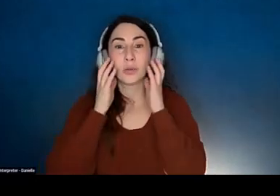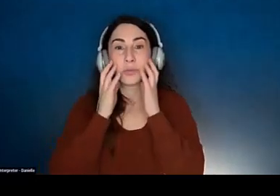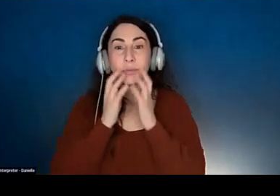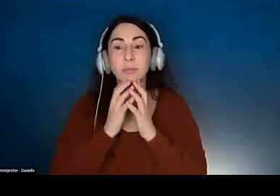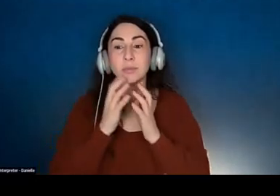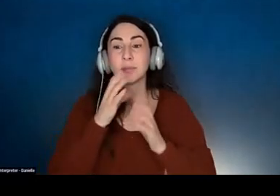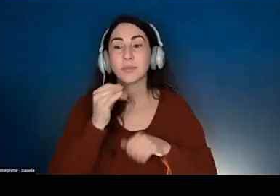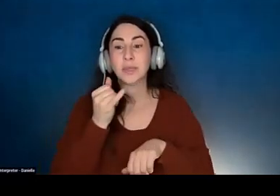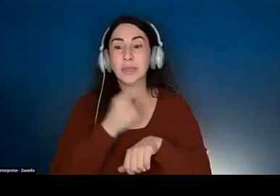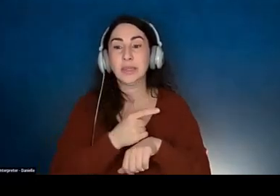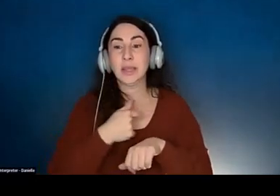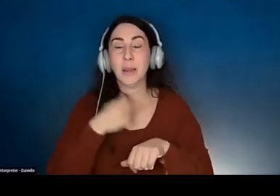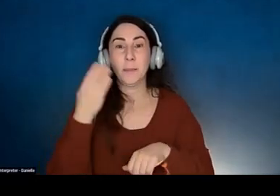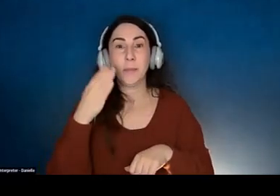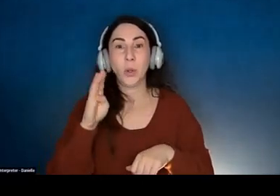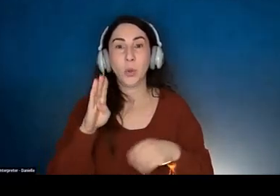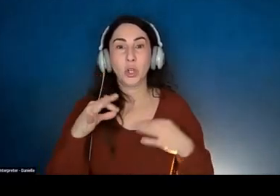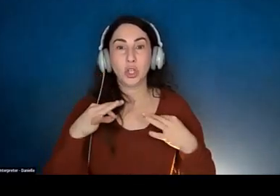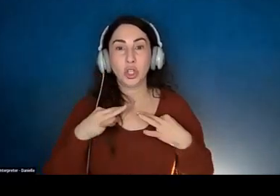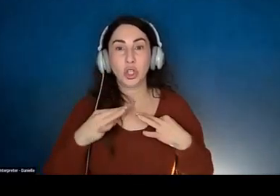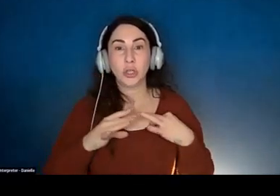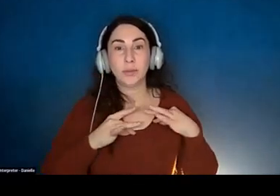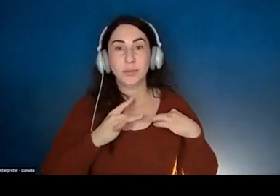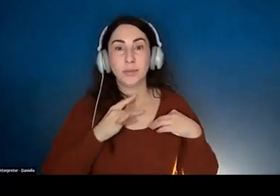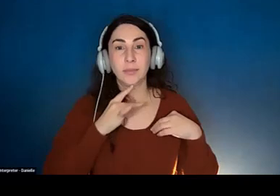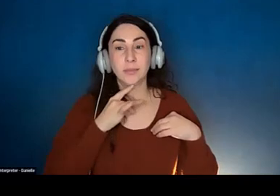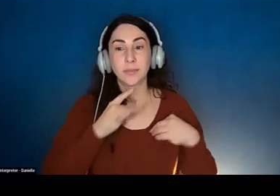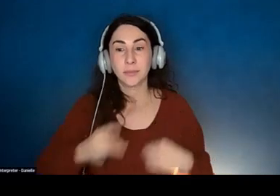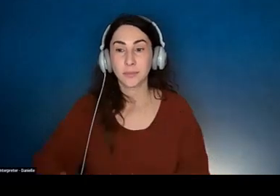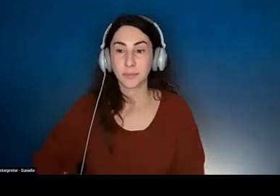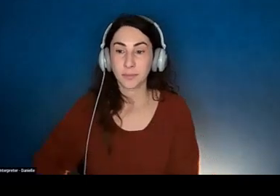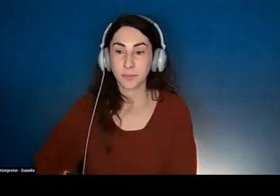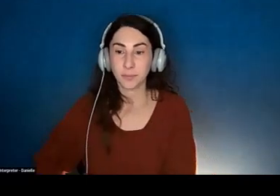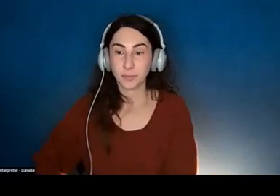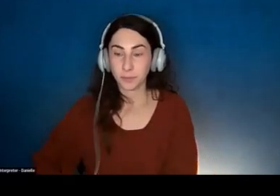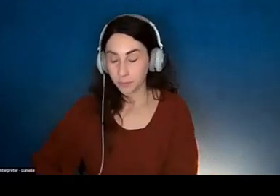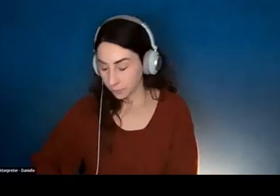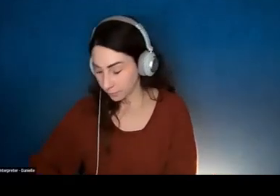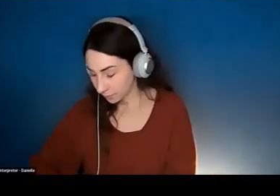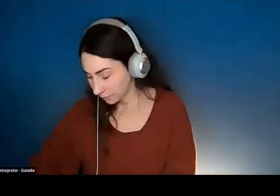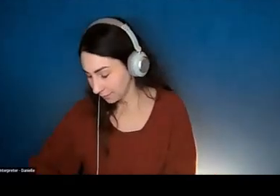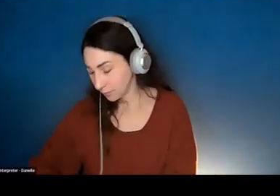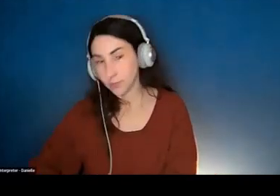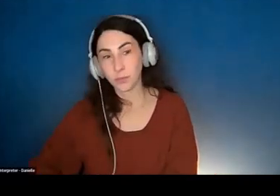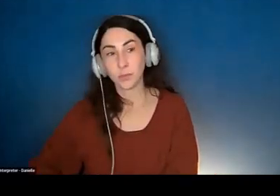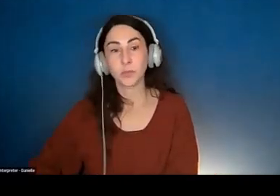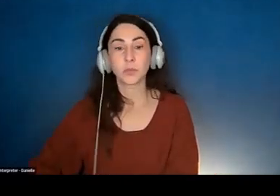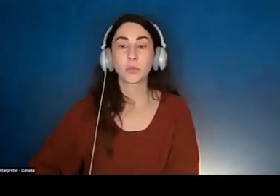blue button-up shirt with a white undershirt. And I just want to take a minute or a second before I get